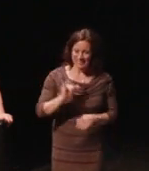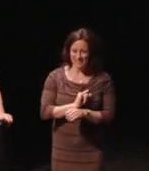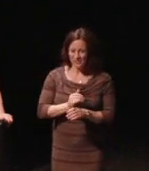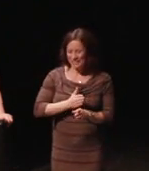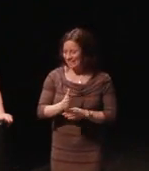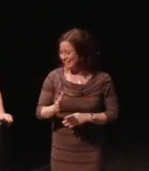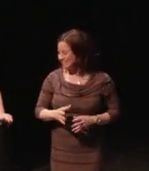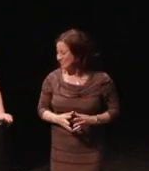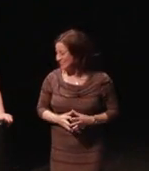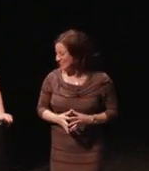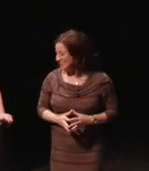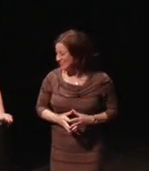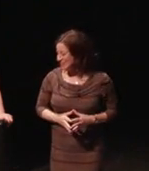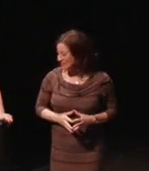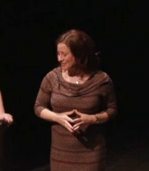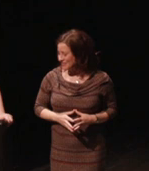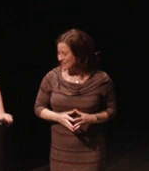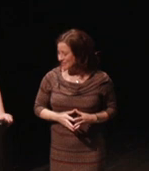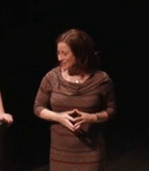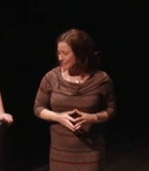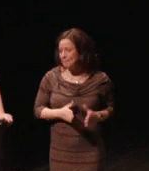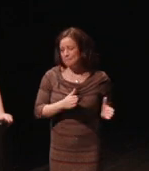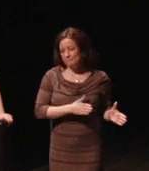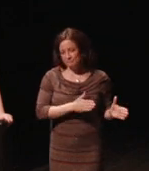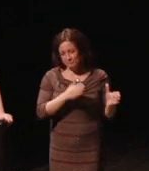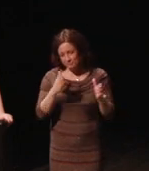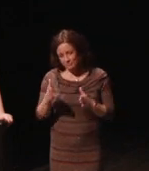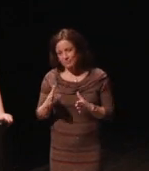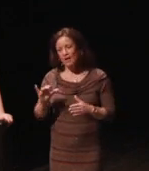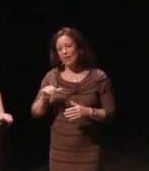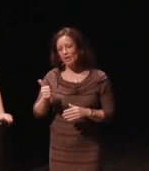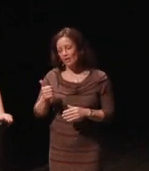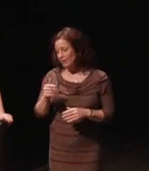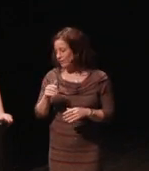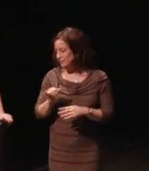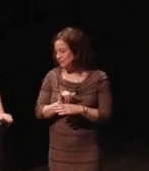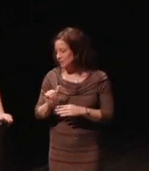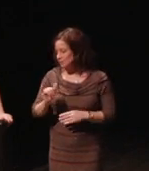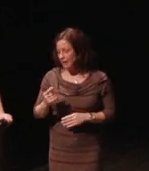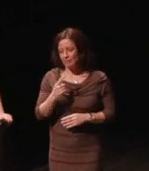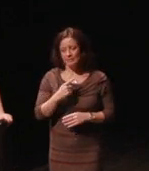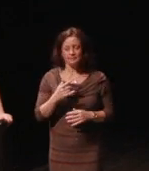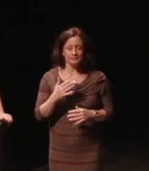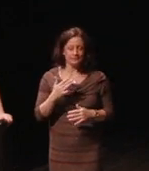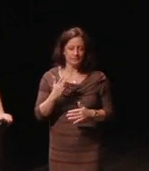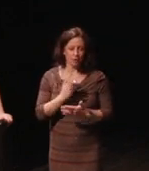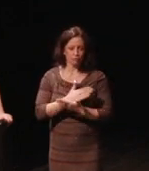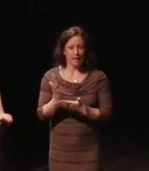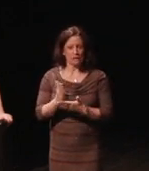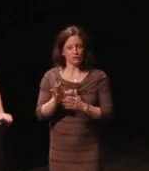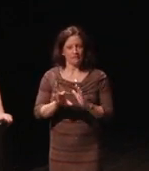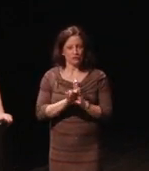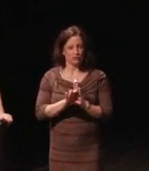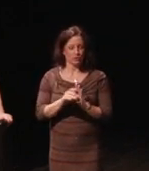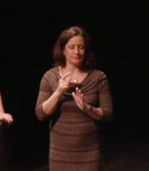The same on the other end of the industry as well. This range of features is in the game called